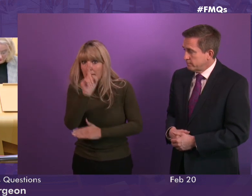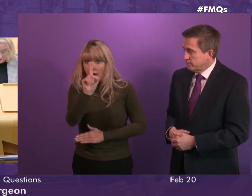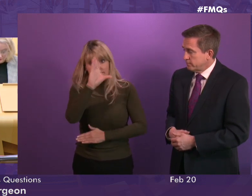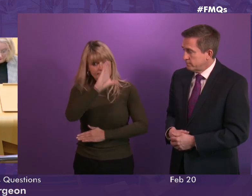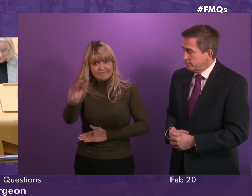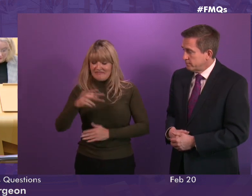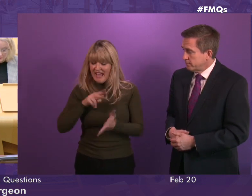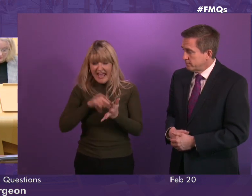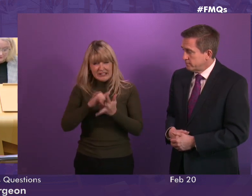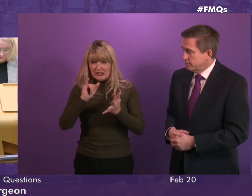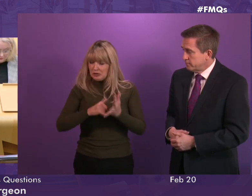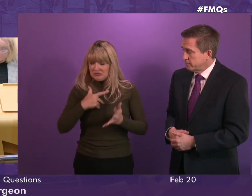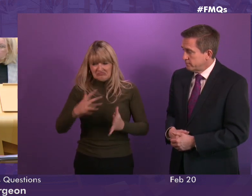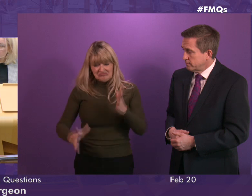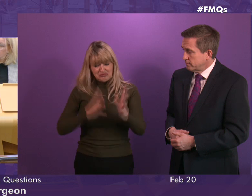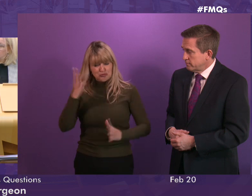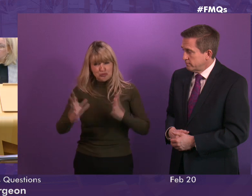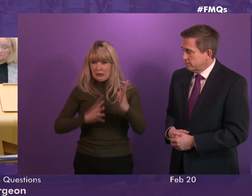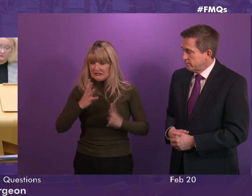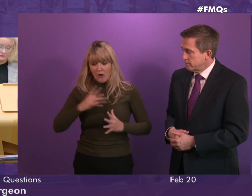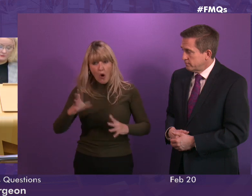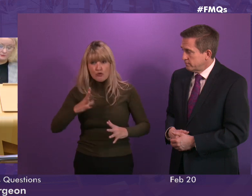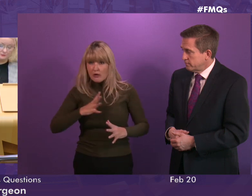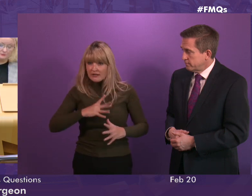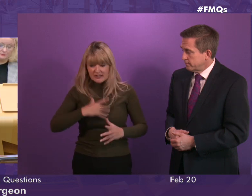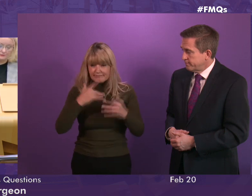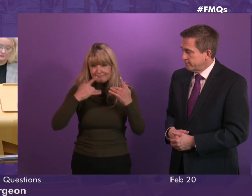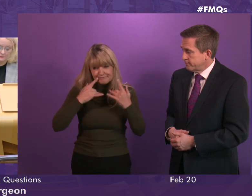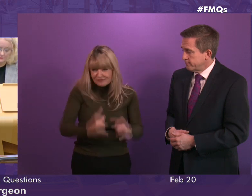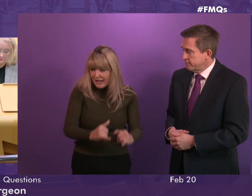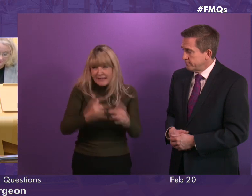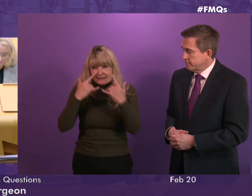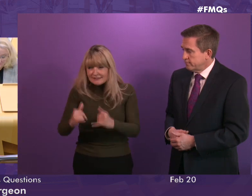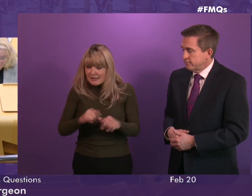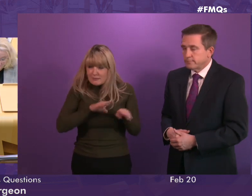outbreaks, and has in place tried and tested measures for managing public health incidents of this type.